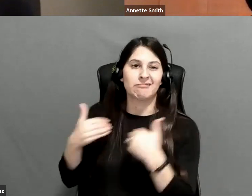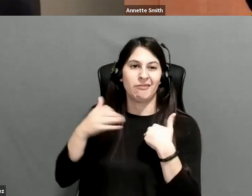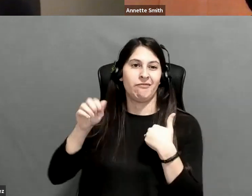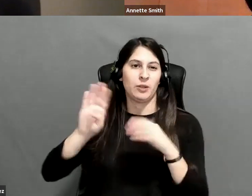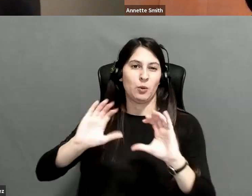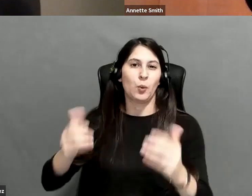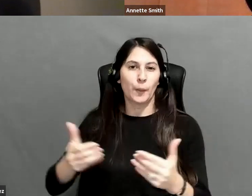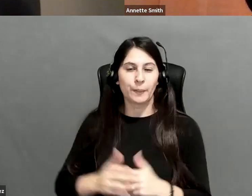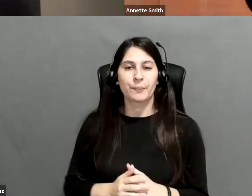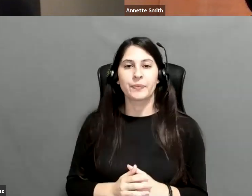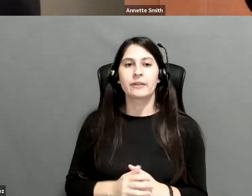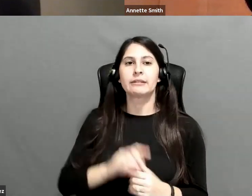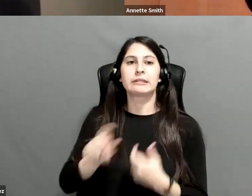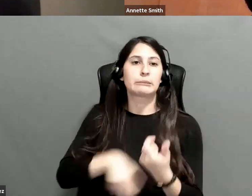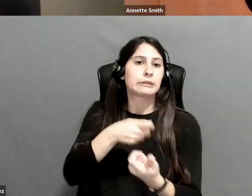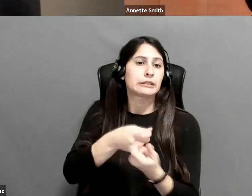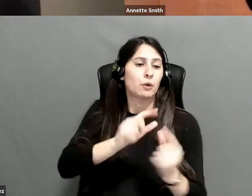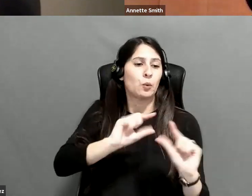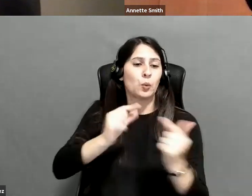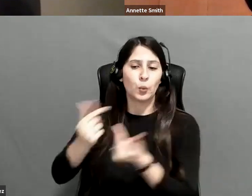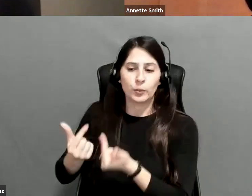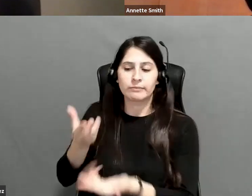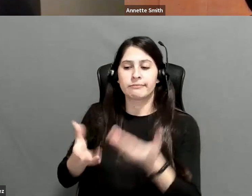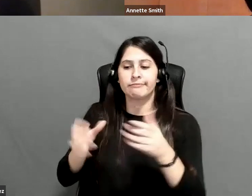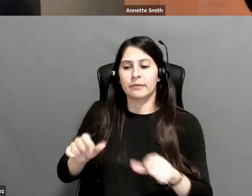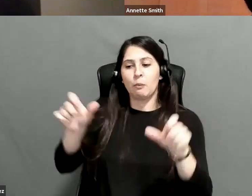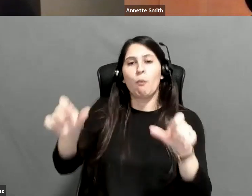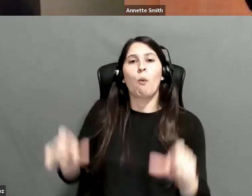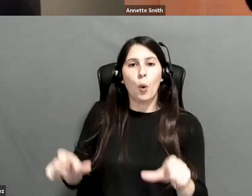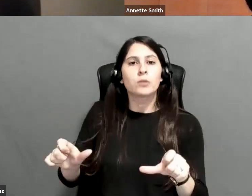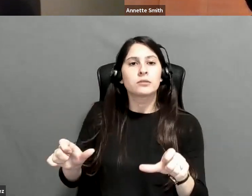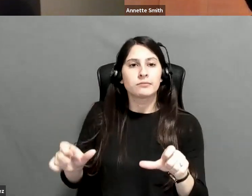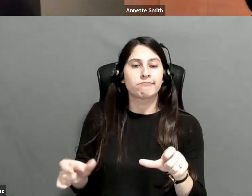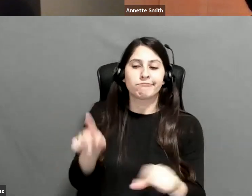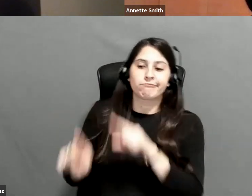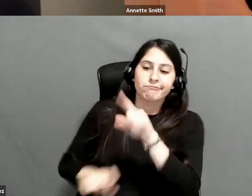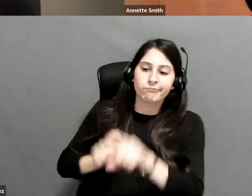There are Facebook groups for health at every size, specific groups, where